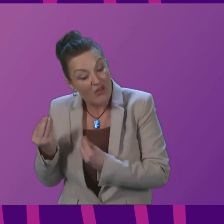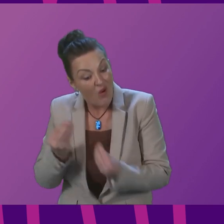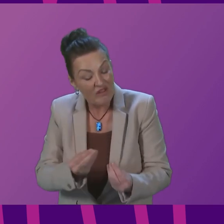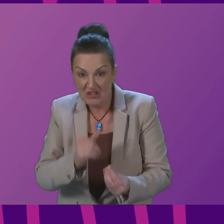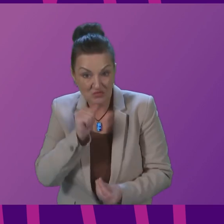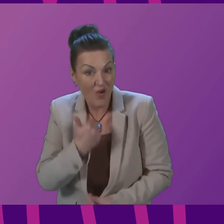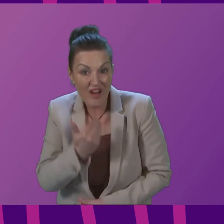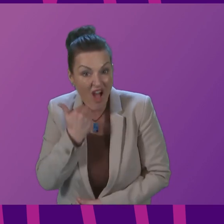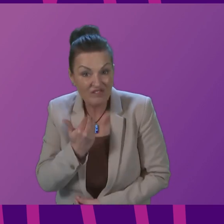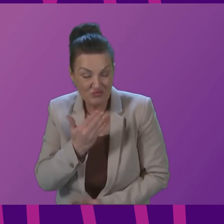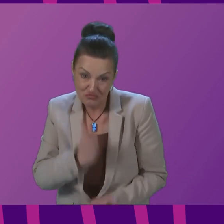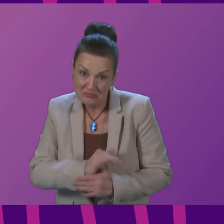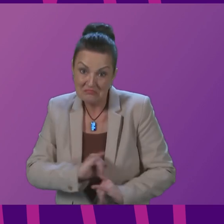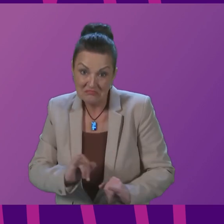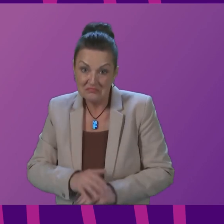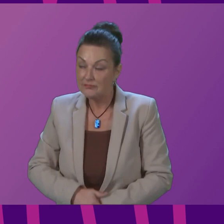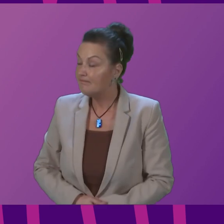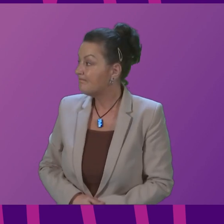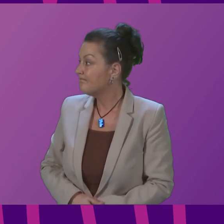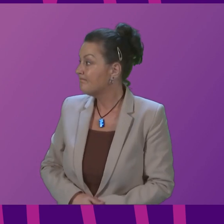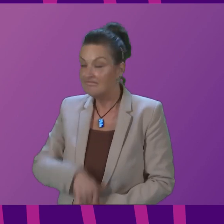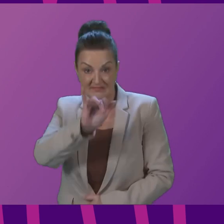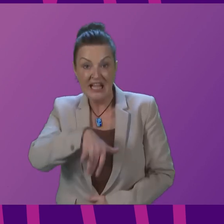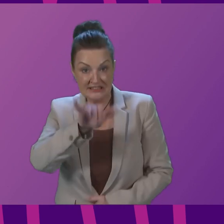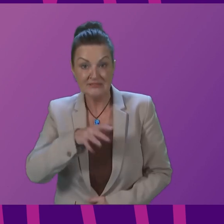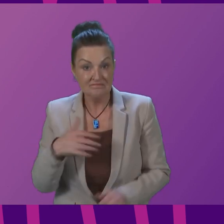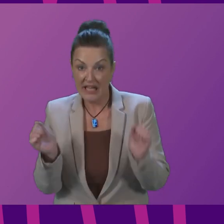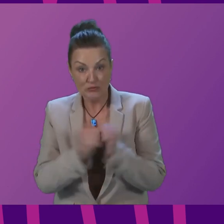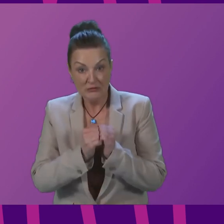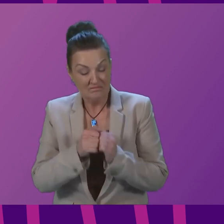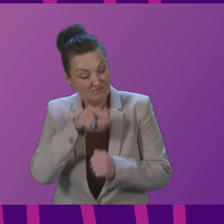The UK Government’s response has been woefully inadequate.